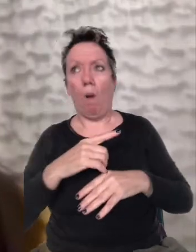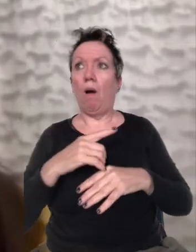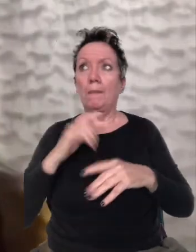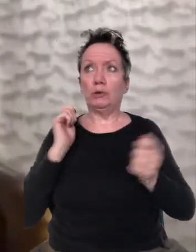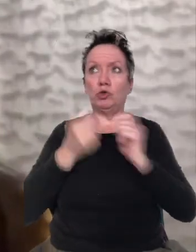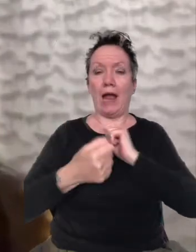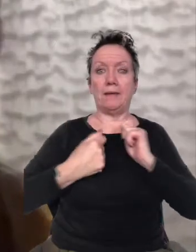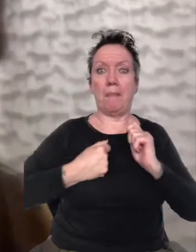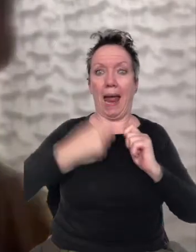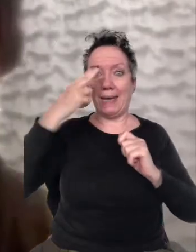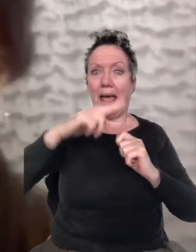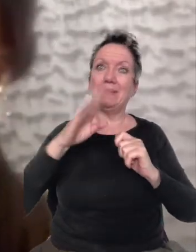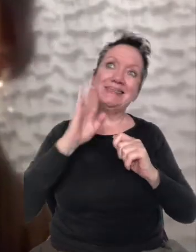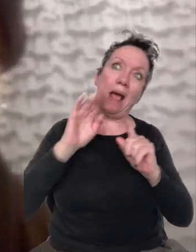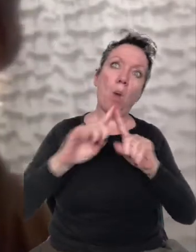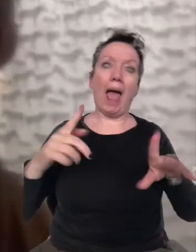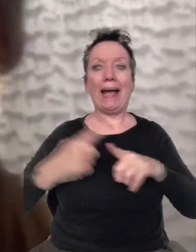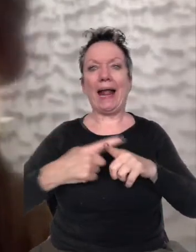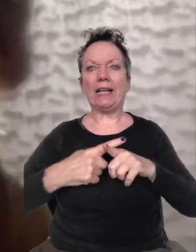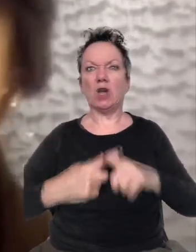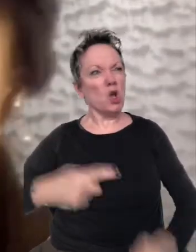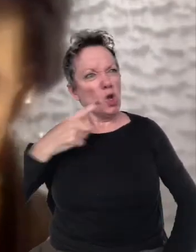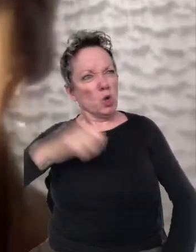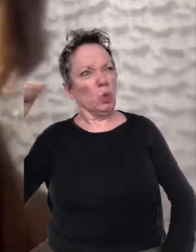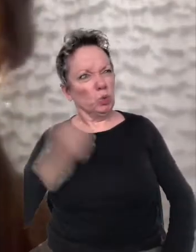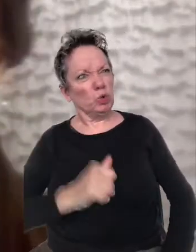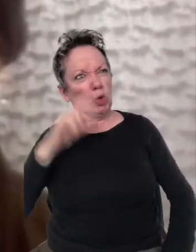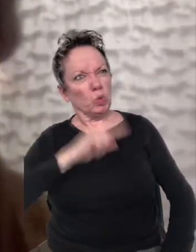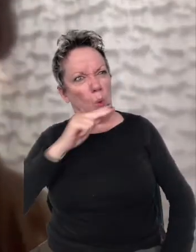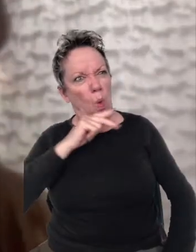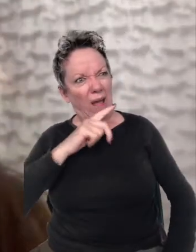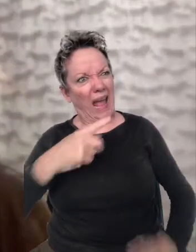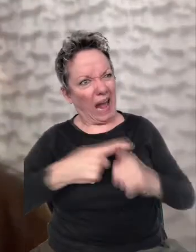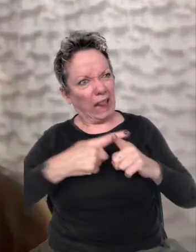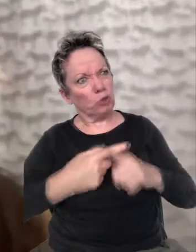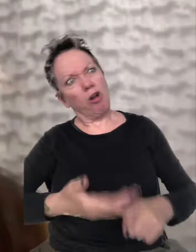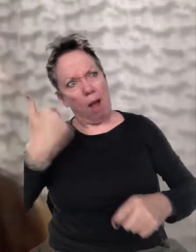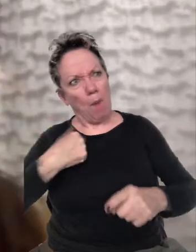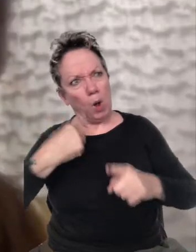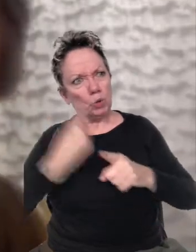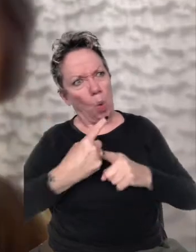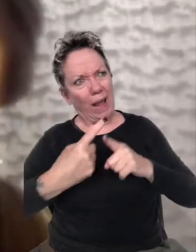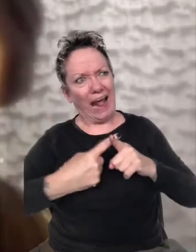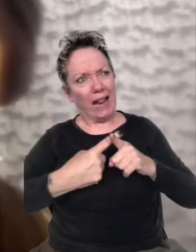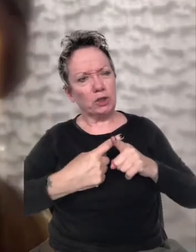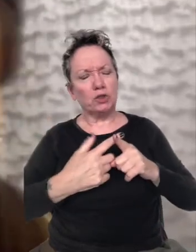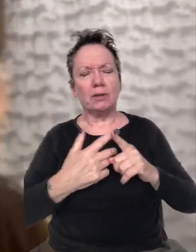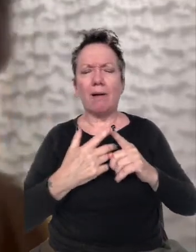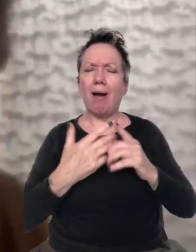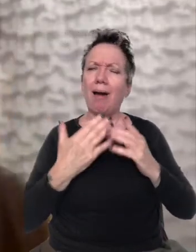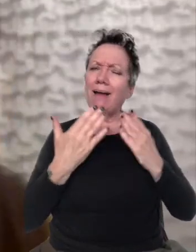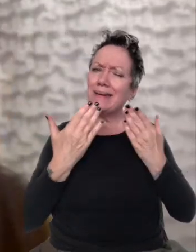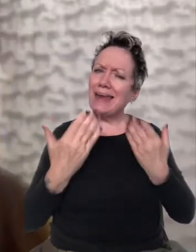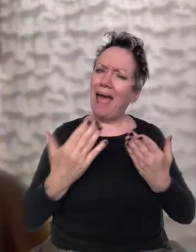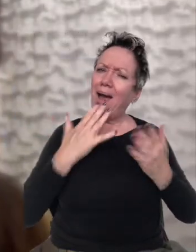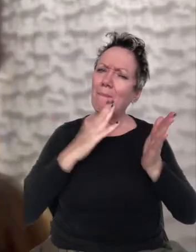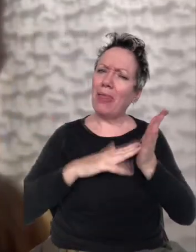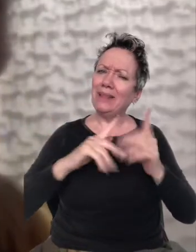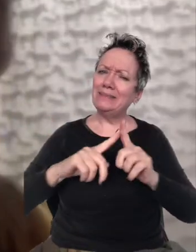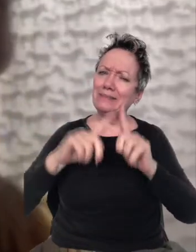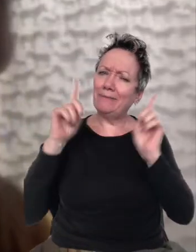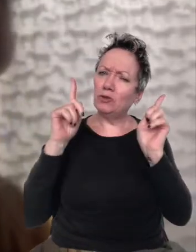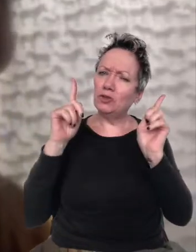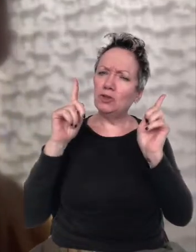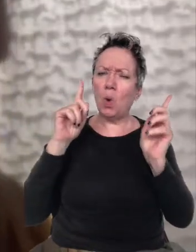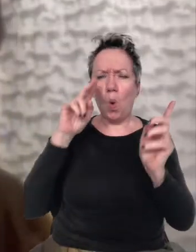Speak English, English, but now she's in love with Angola again.